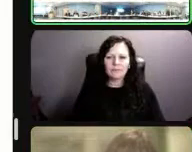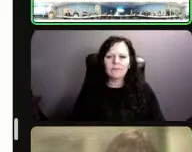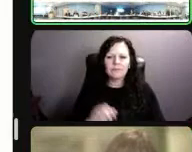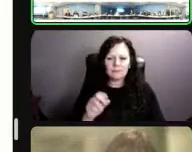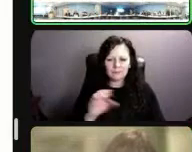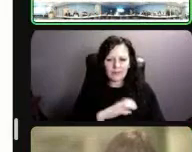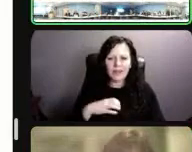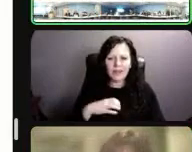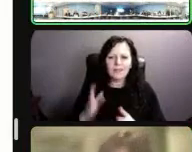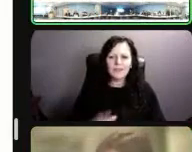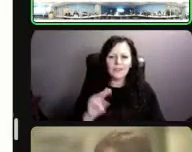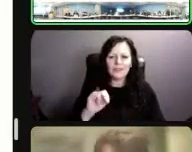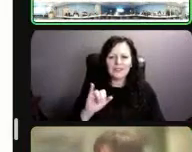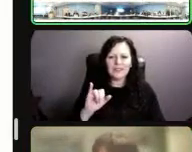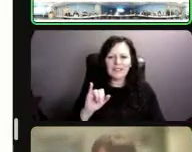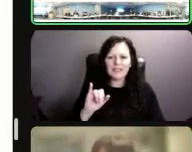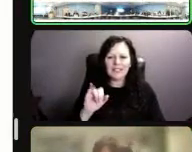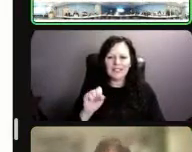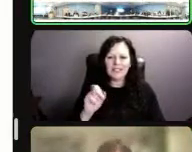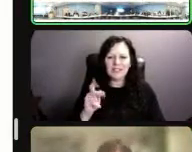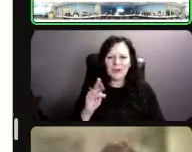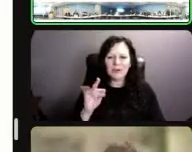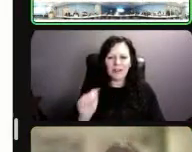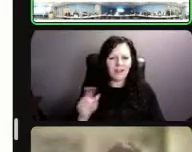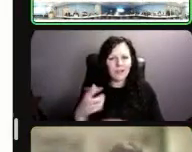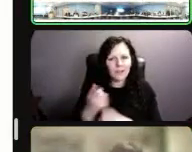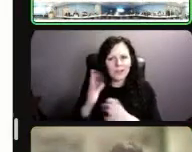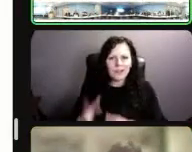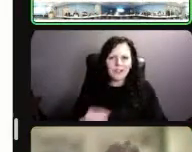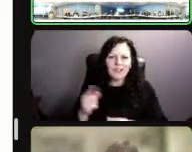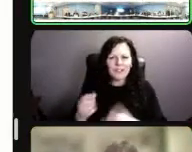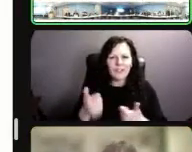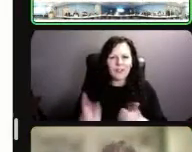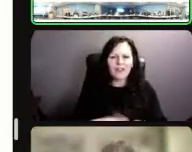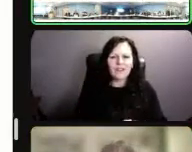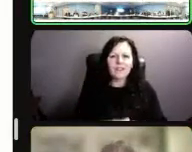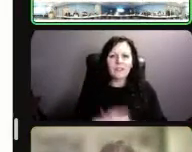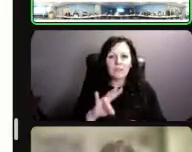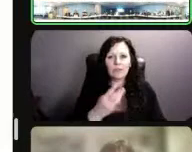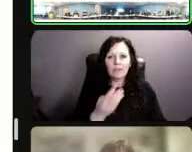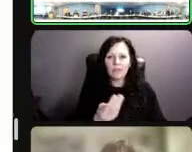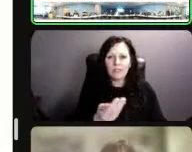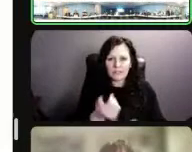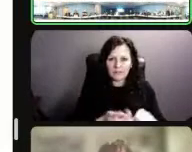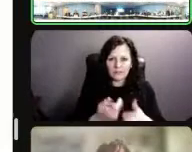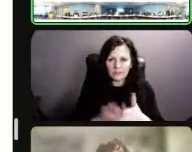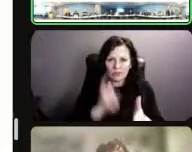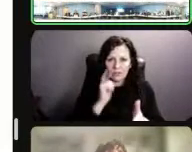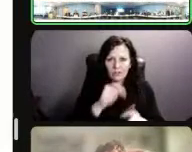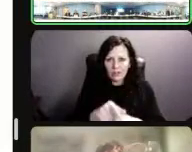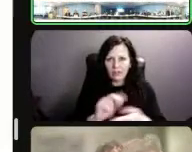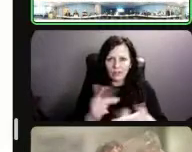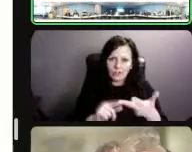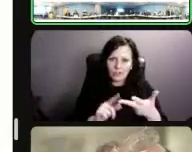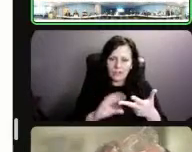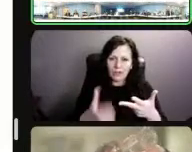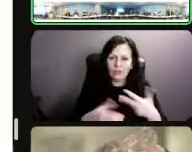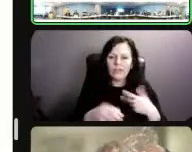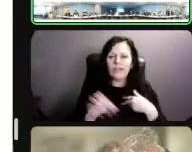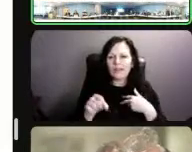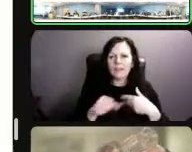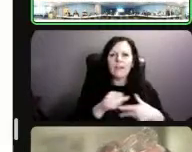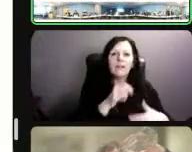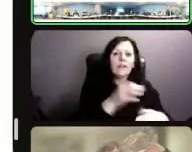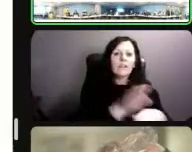CENTS AND THE SHOW GOES ON IS